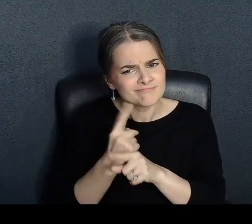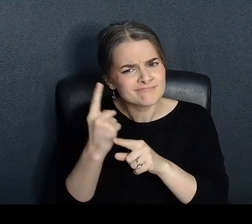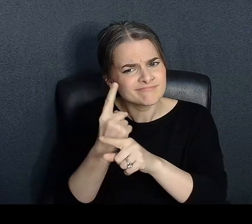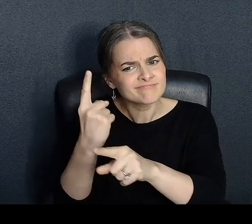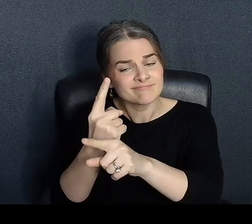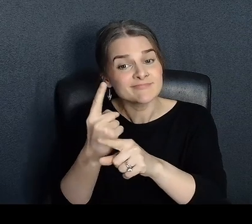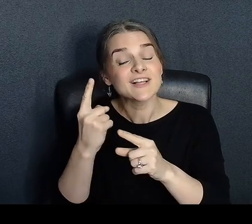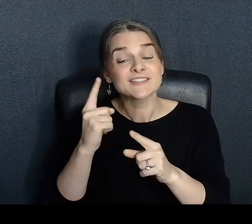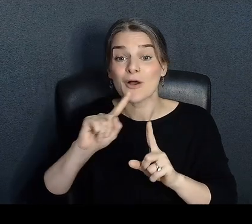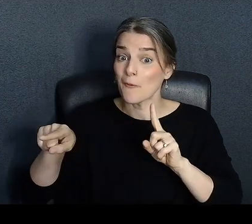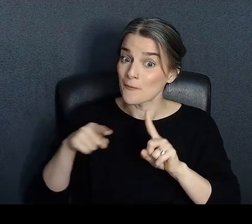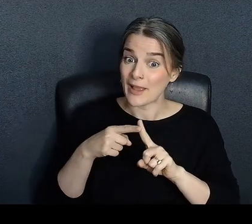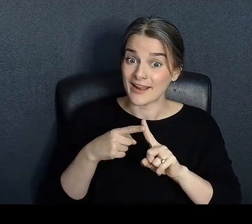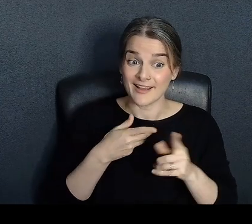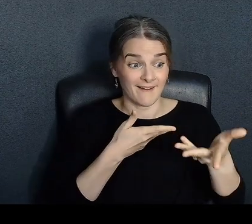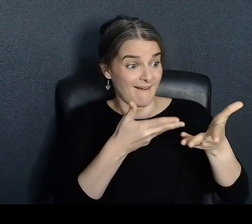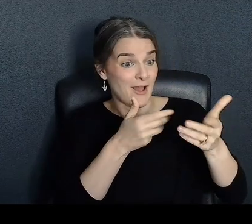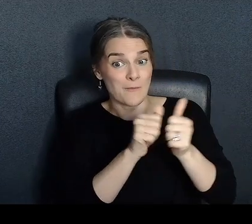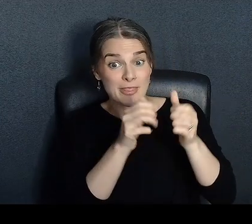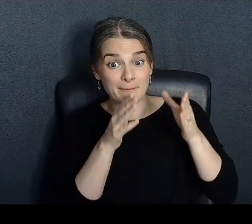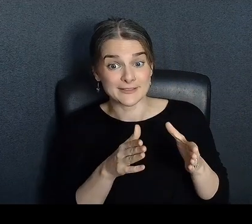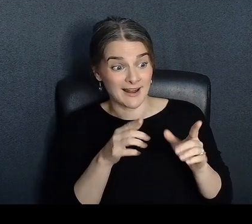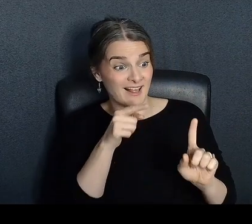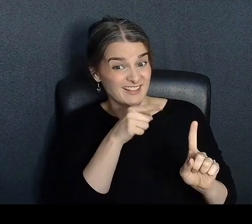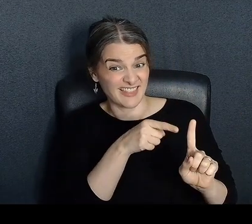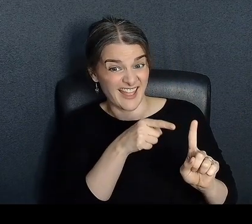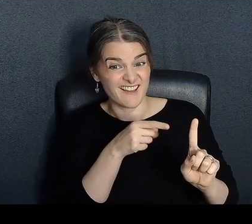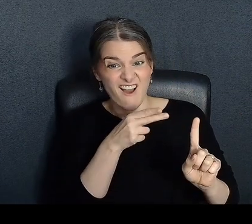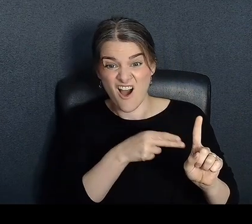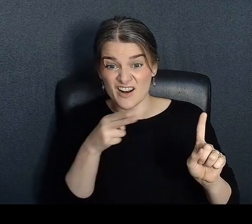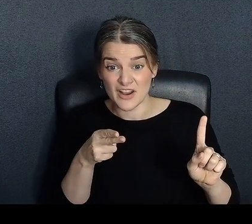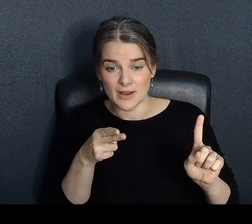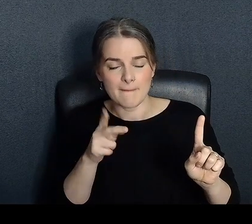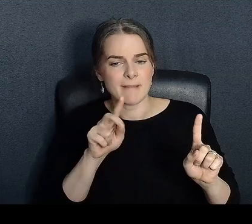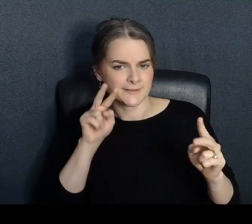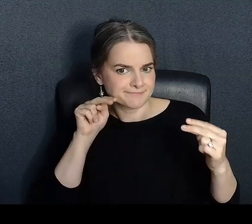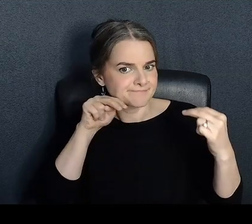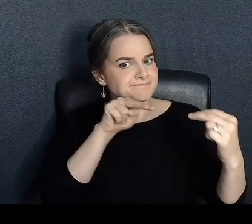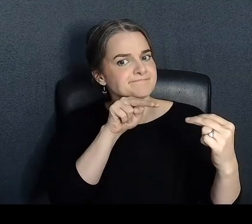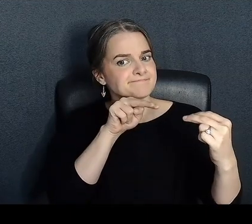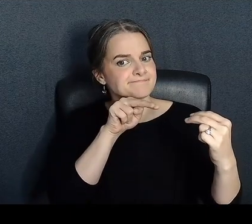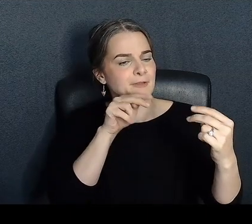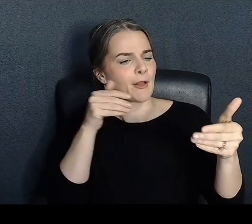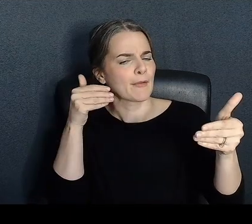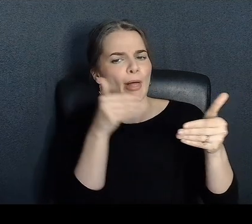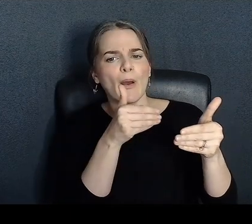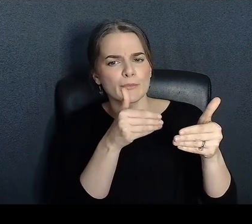really great to face the person at a close enough distance for them to understand you.